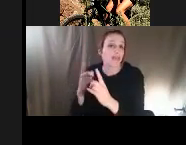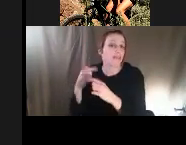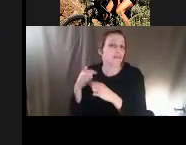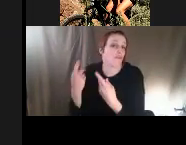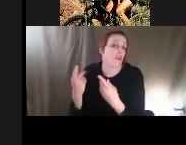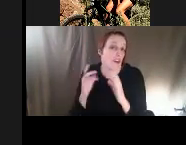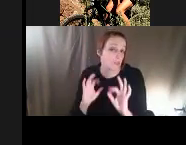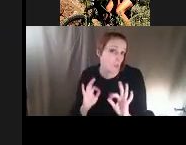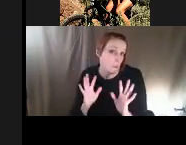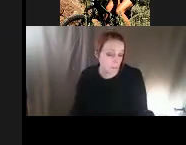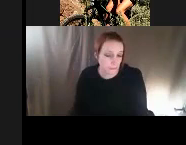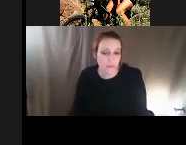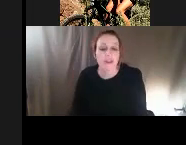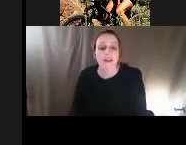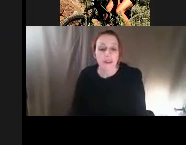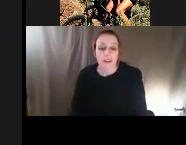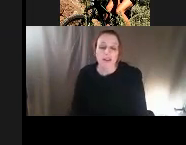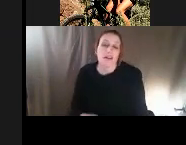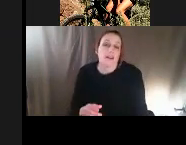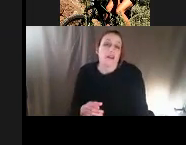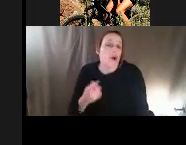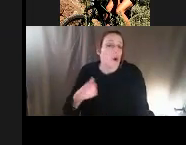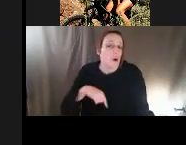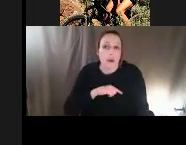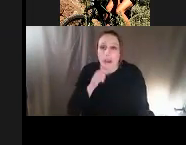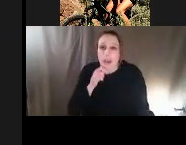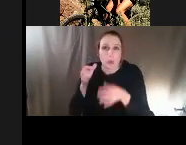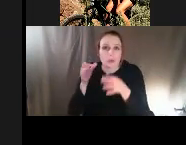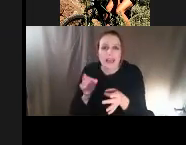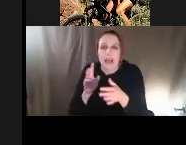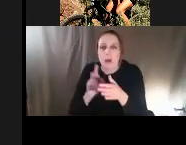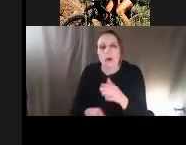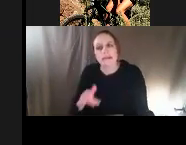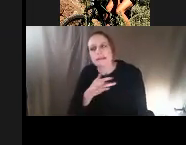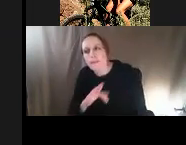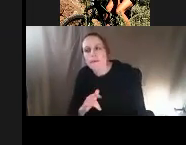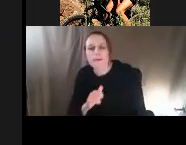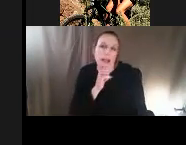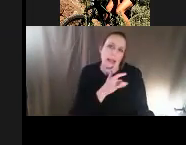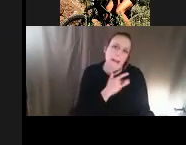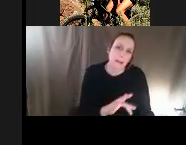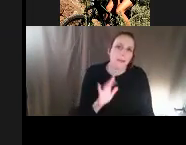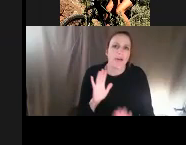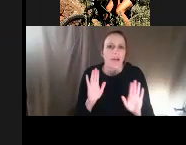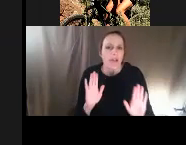So, we don't get to side what's typical or atypical. We got to be very cautious too, that we don't make